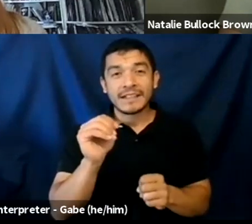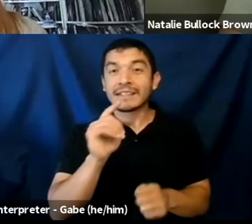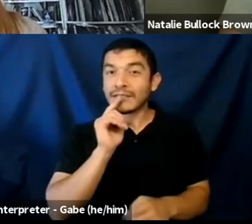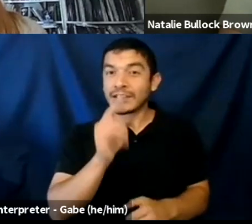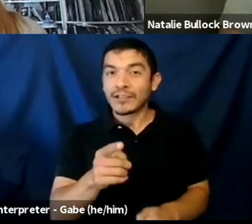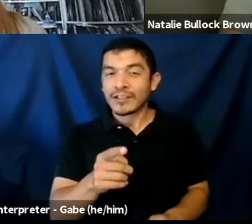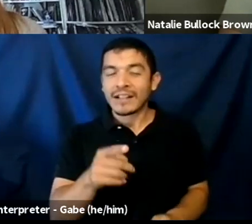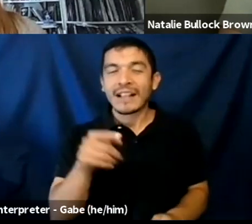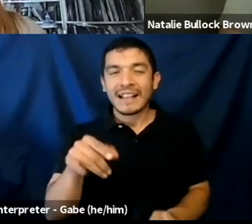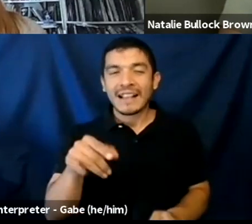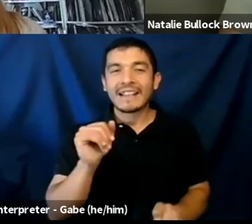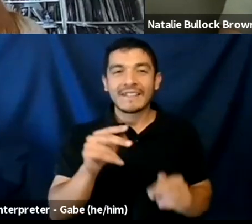this is really contentious.